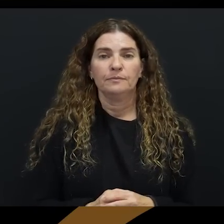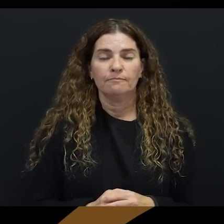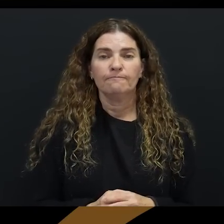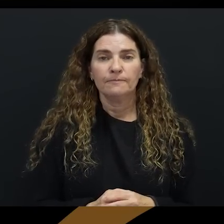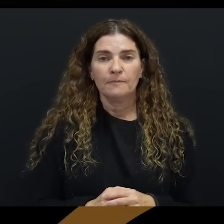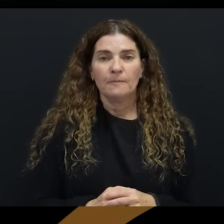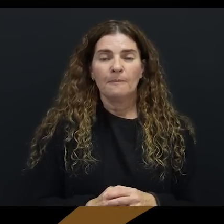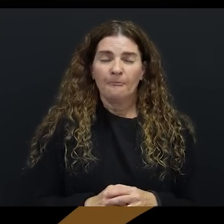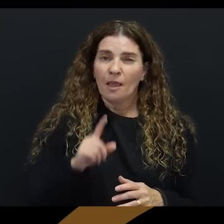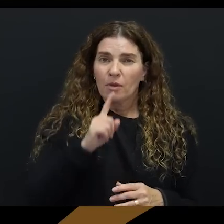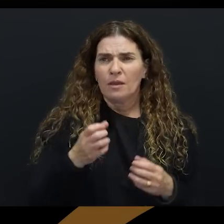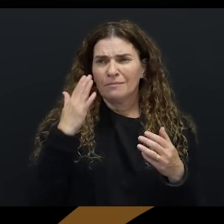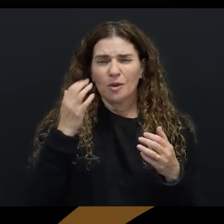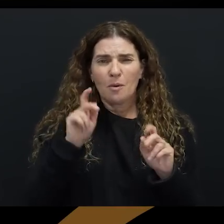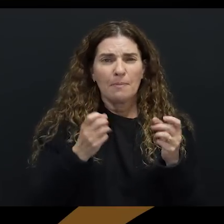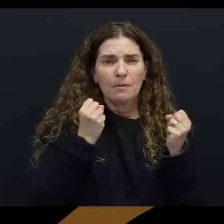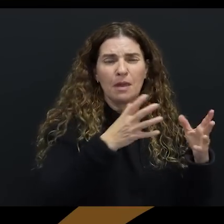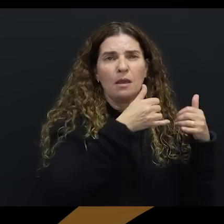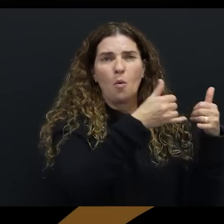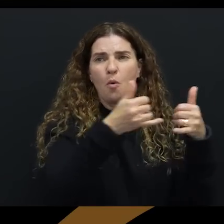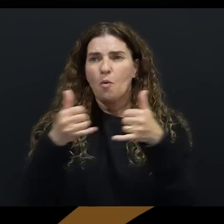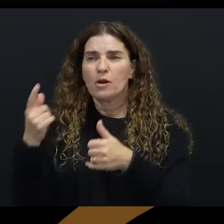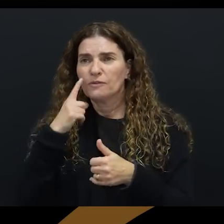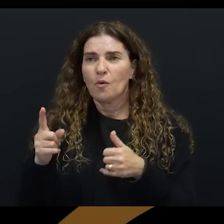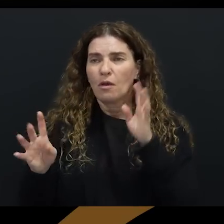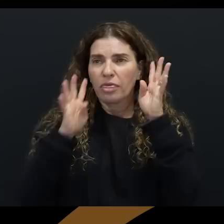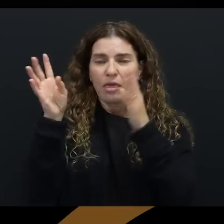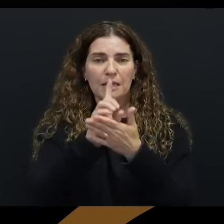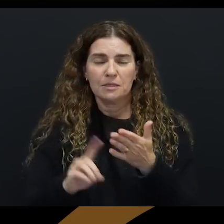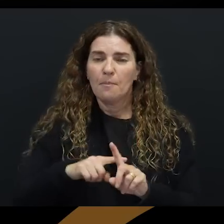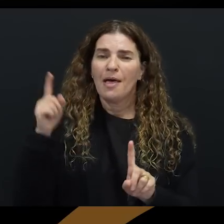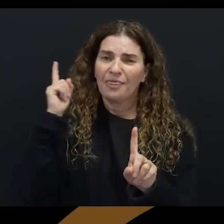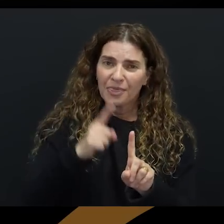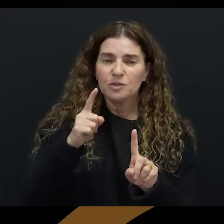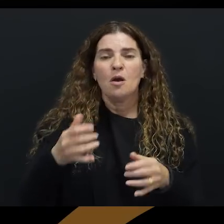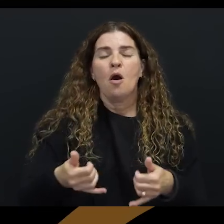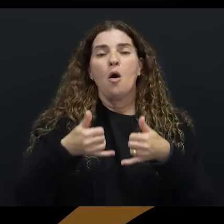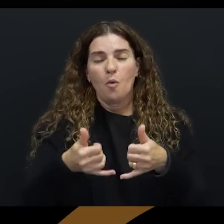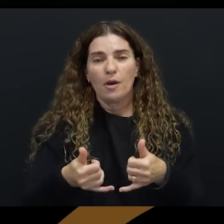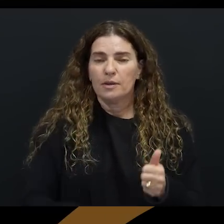this has to be by far the most meaningful. It's not every day we are asked to create something